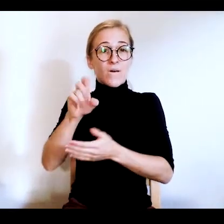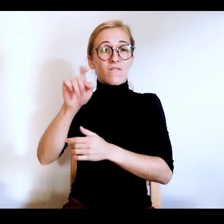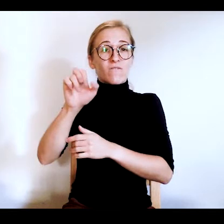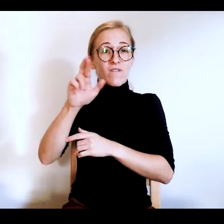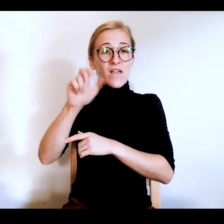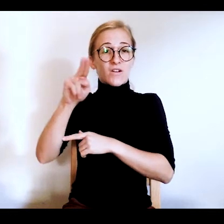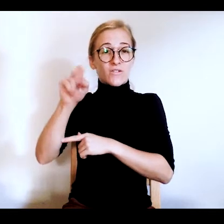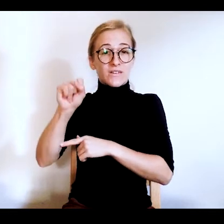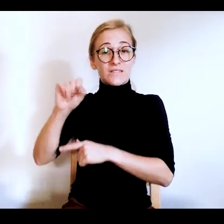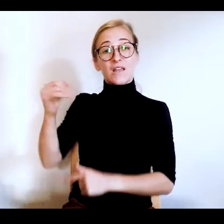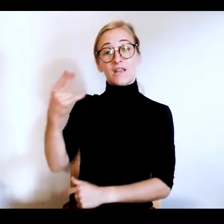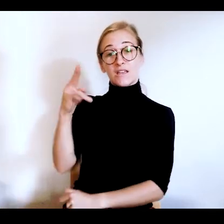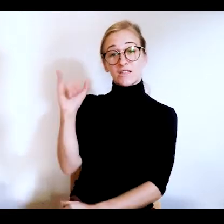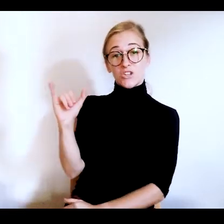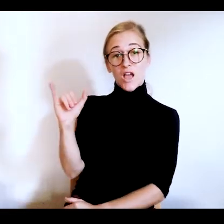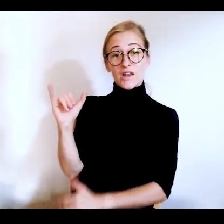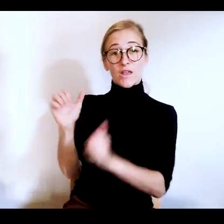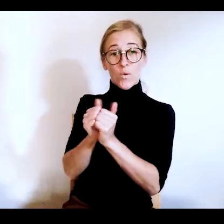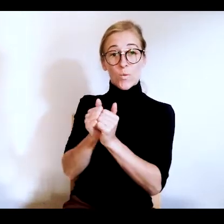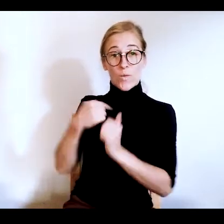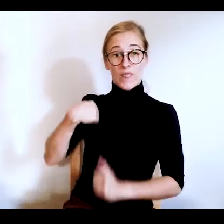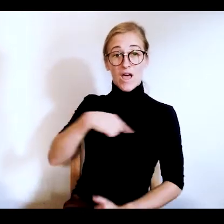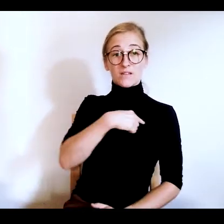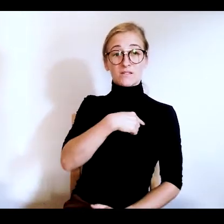And Johnny, together with the rest of us,